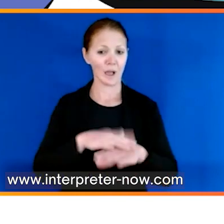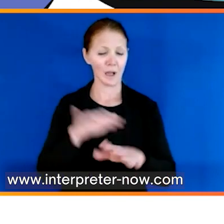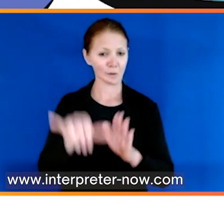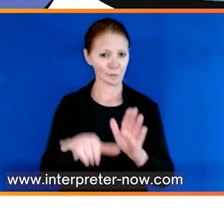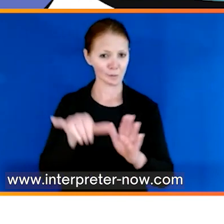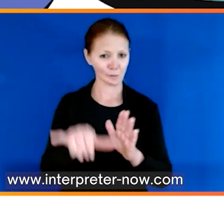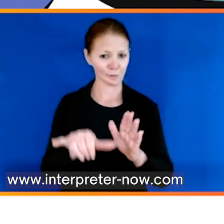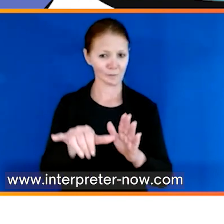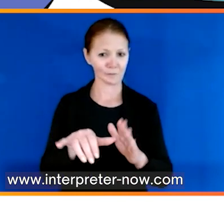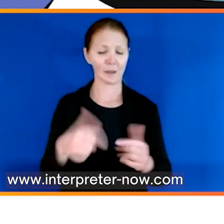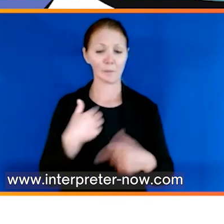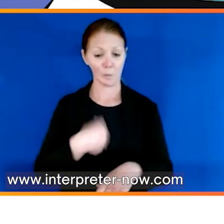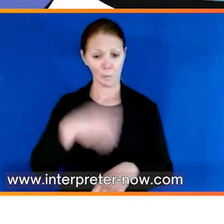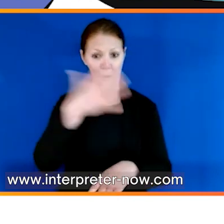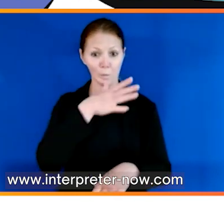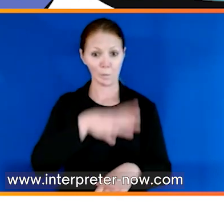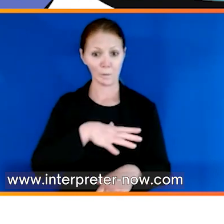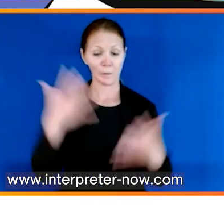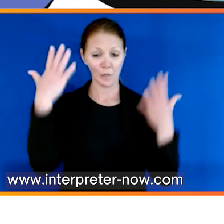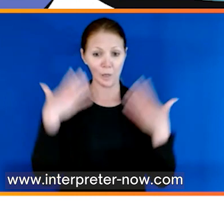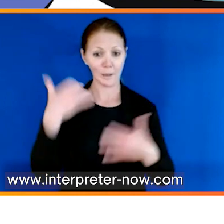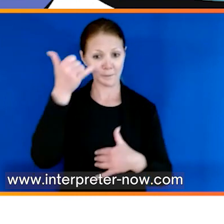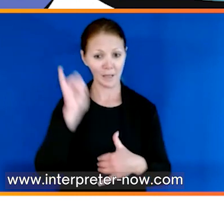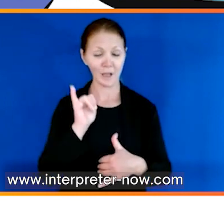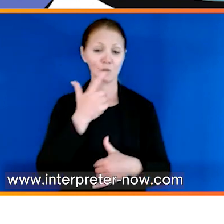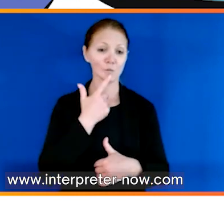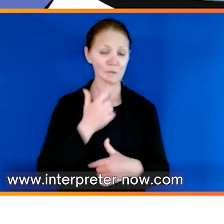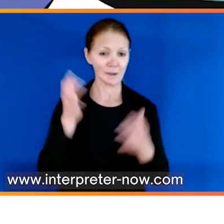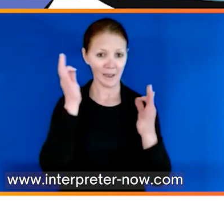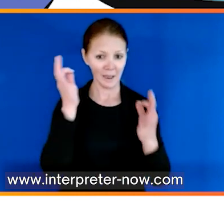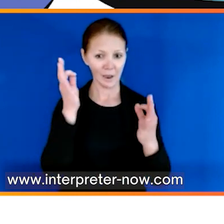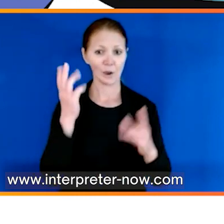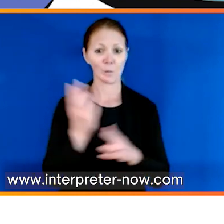and on YouTube. So I’m a White woman with long blonde and red hair.